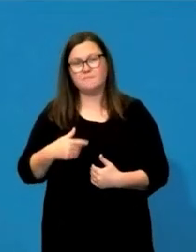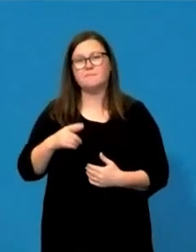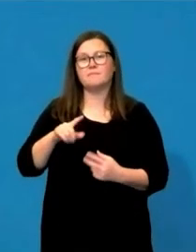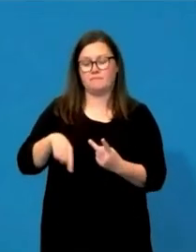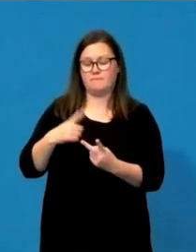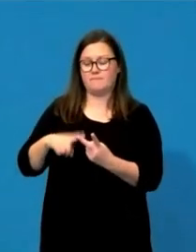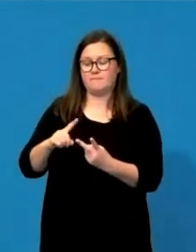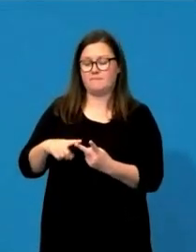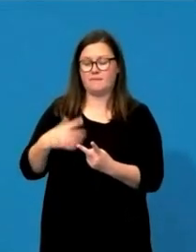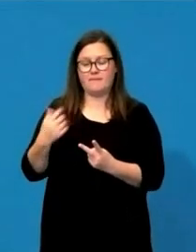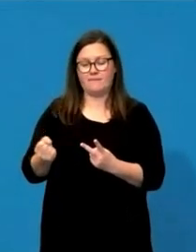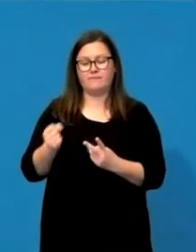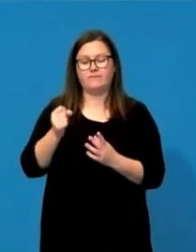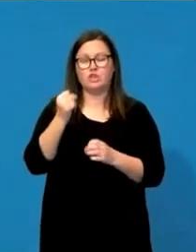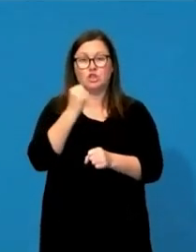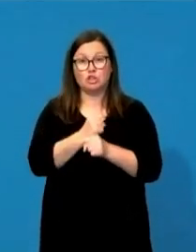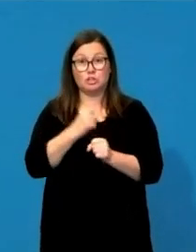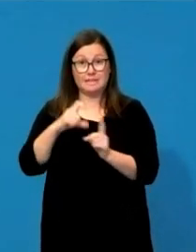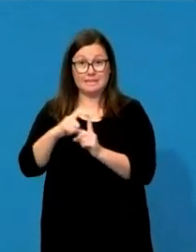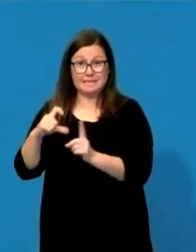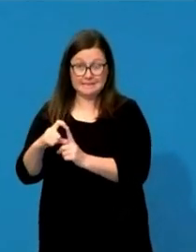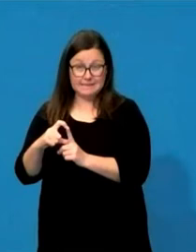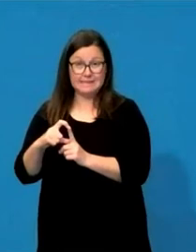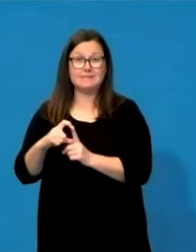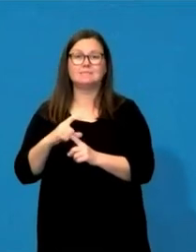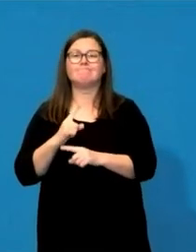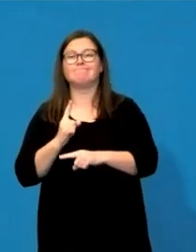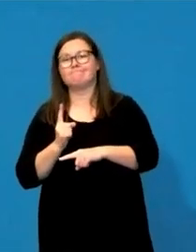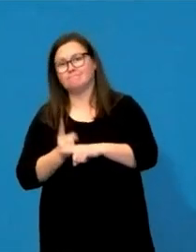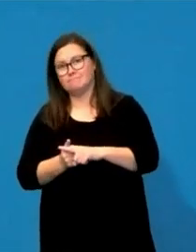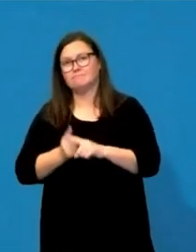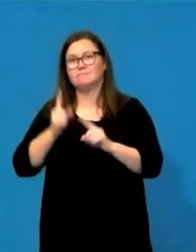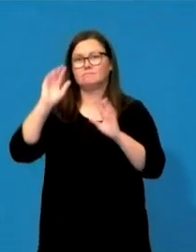with GDD and is showing traits - signs of autism and ADHD.